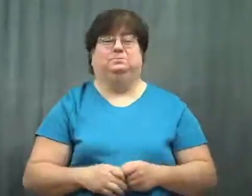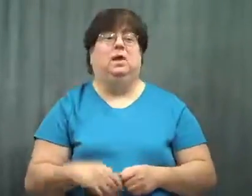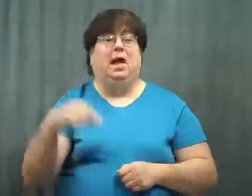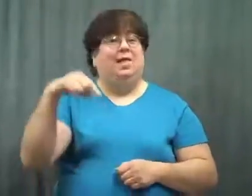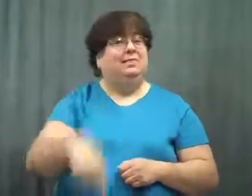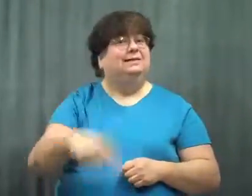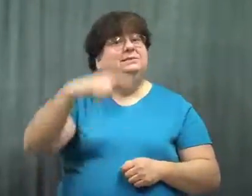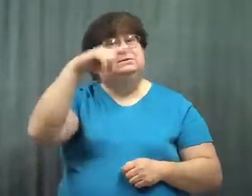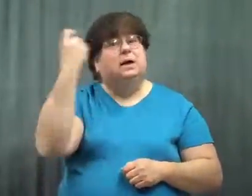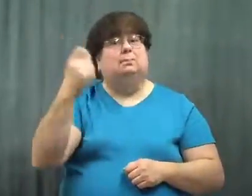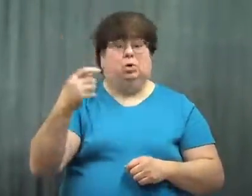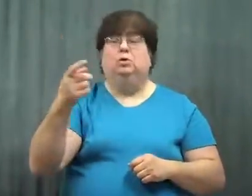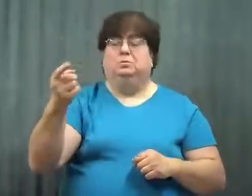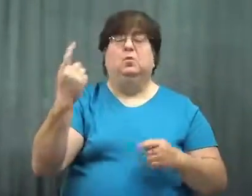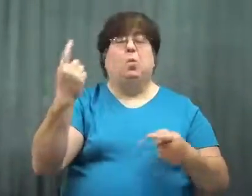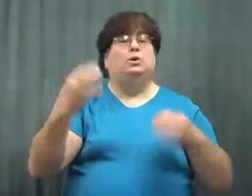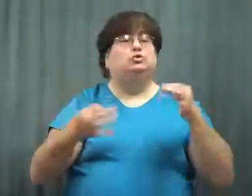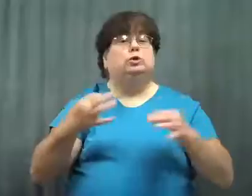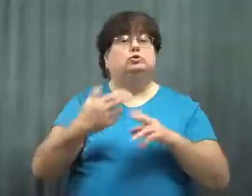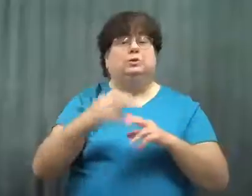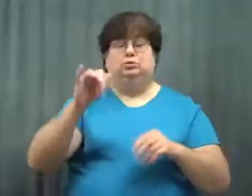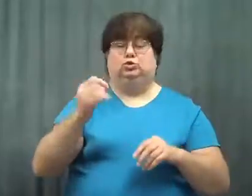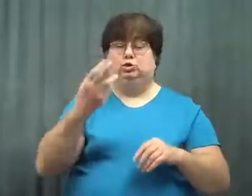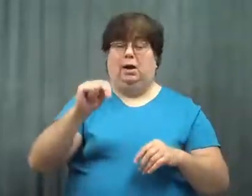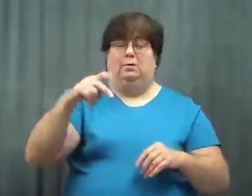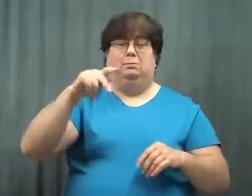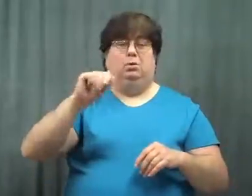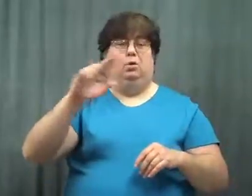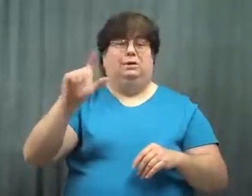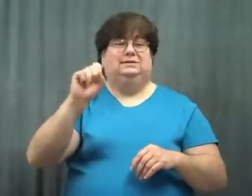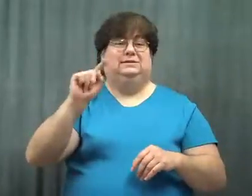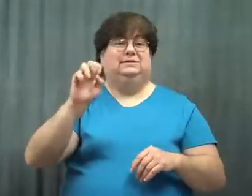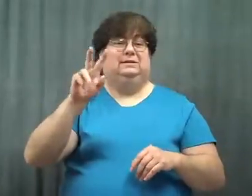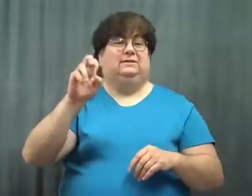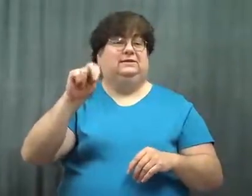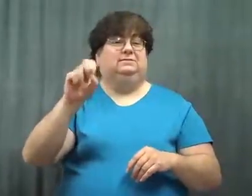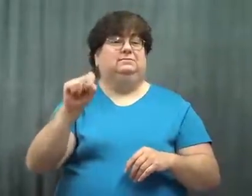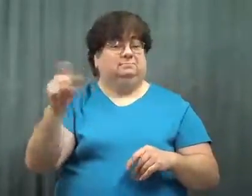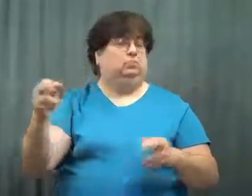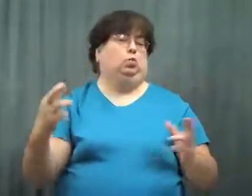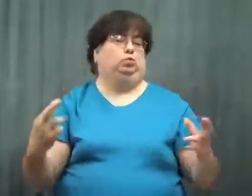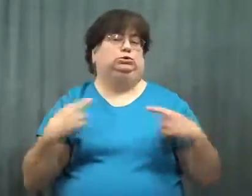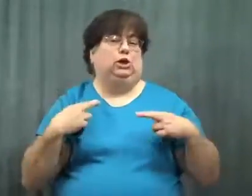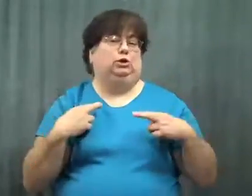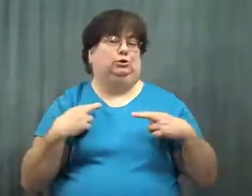This summer, Justice John Paul Stevens retired.